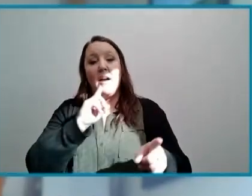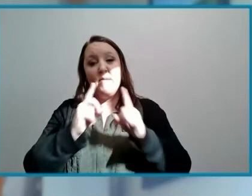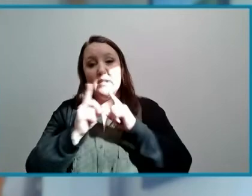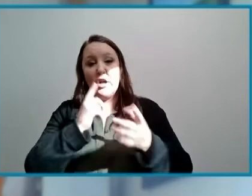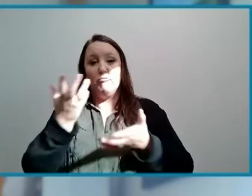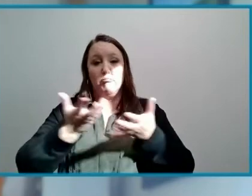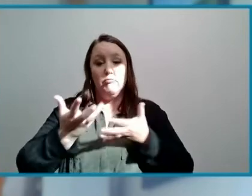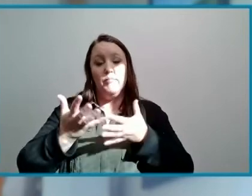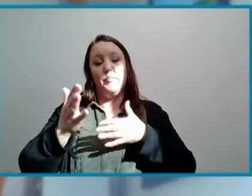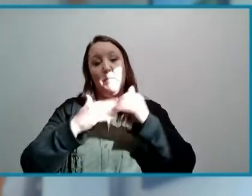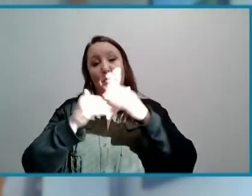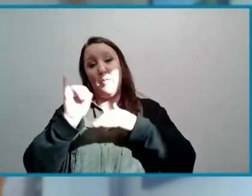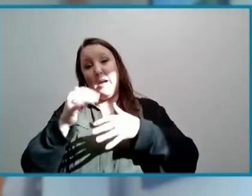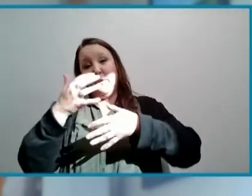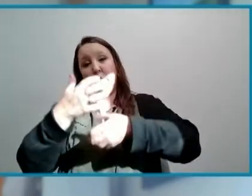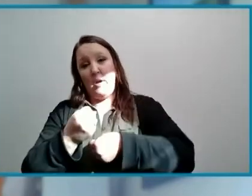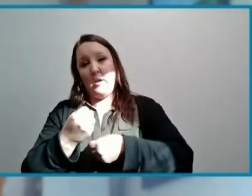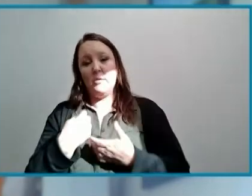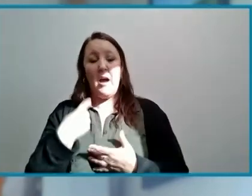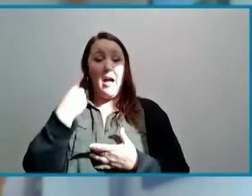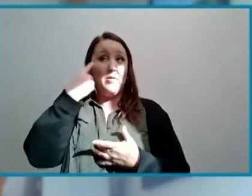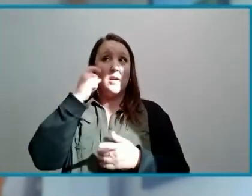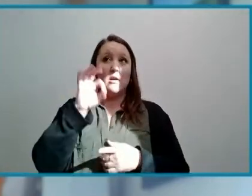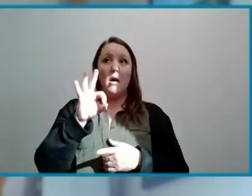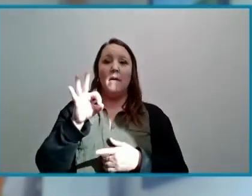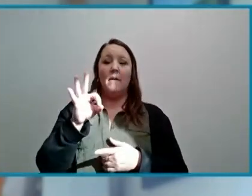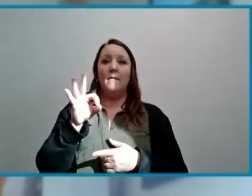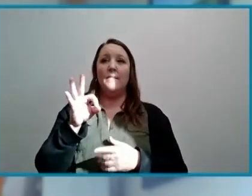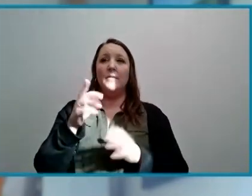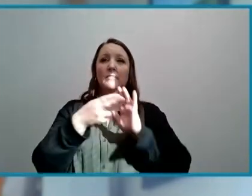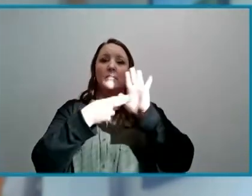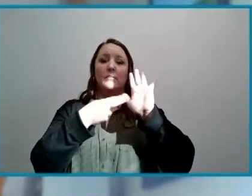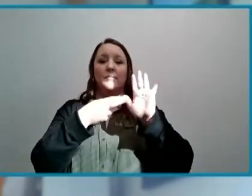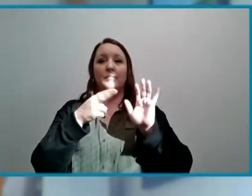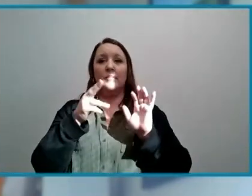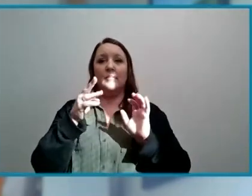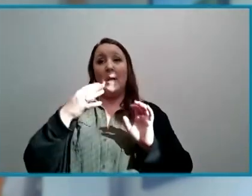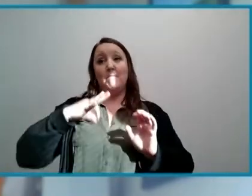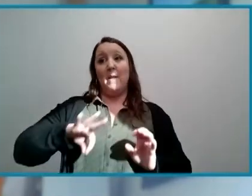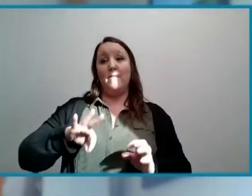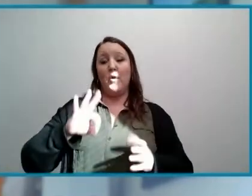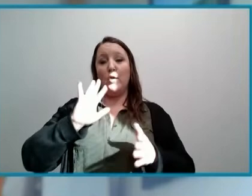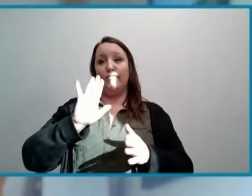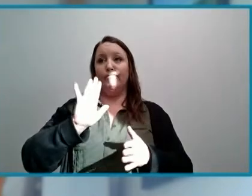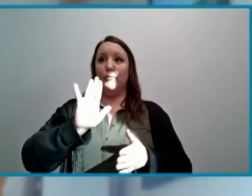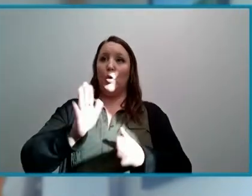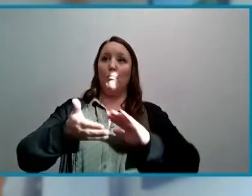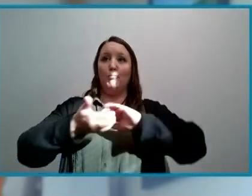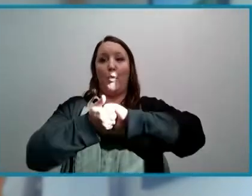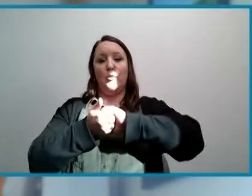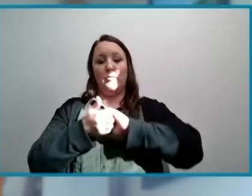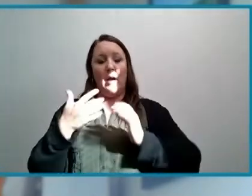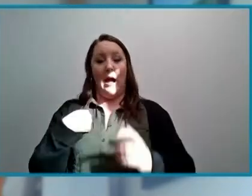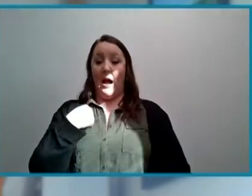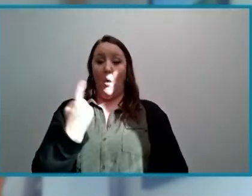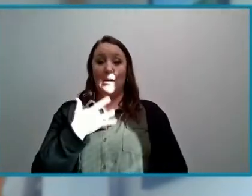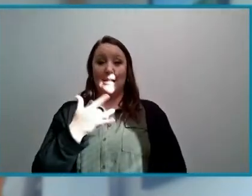so when I think about defining benefits to the partners we're working with, you know, I ask them, "What does that look like for you?